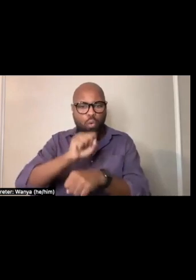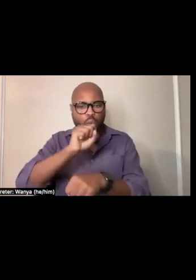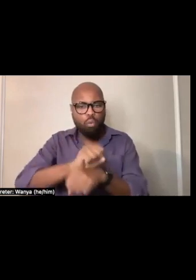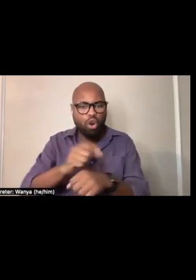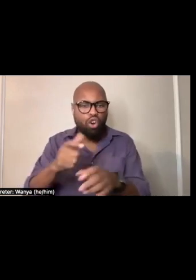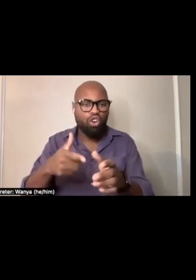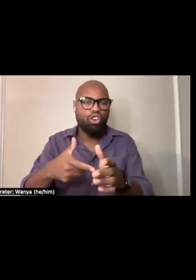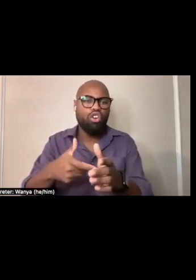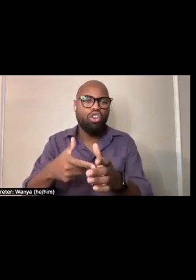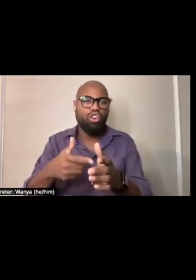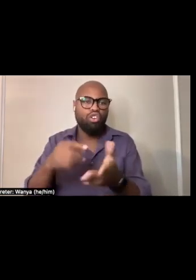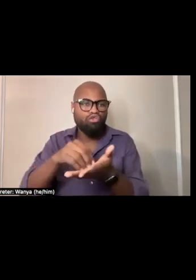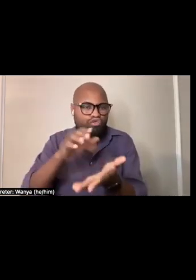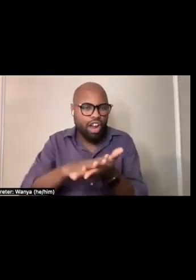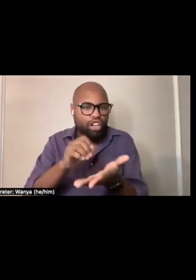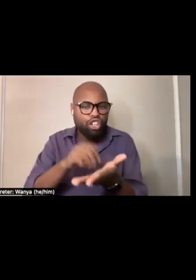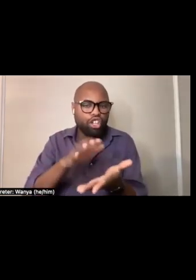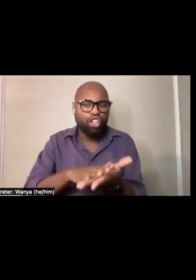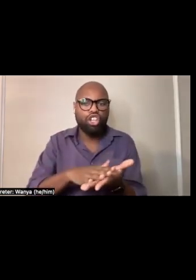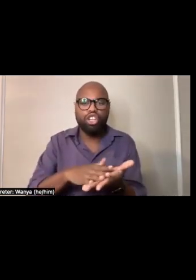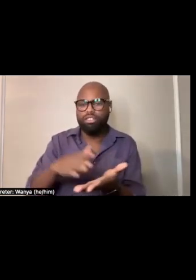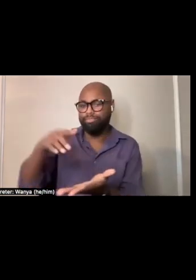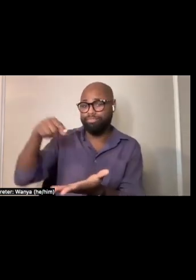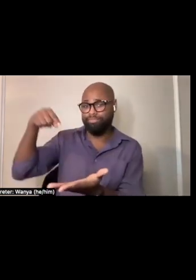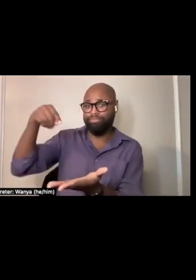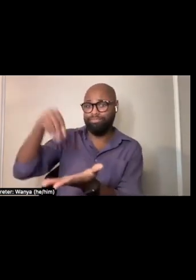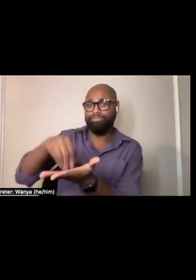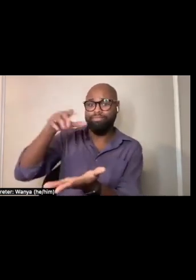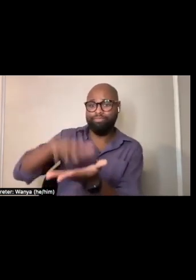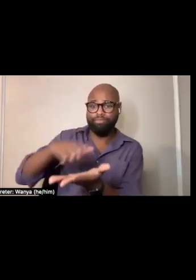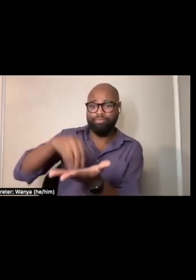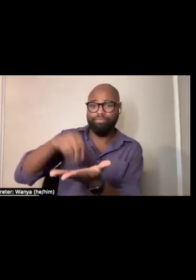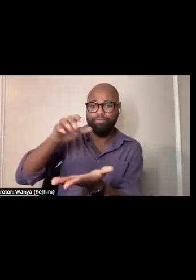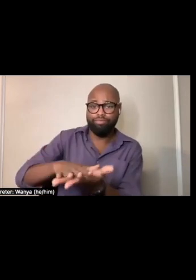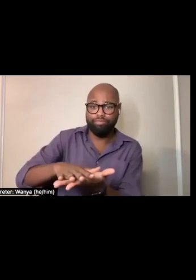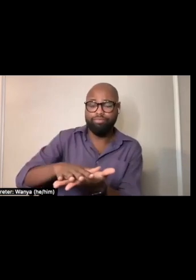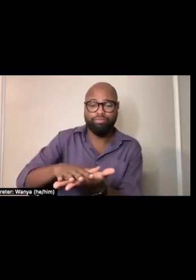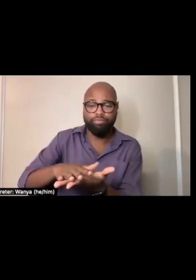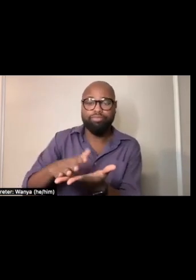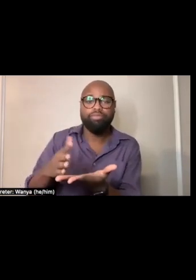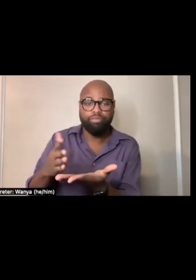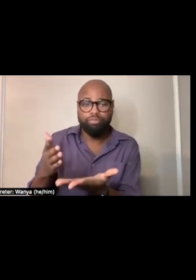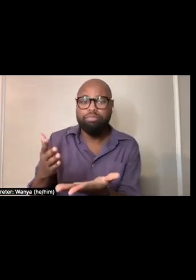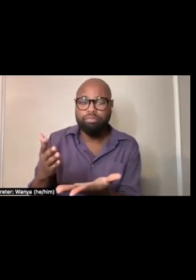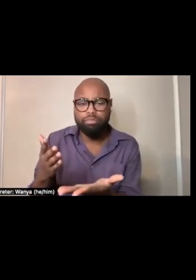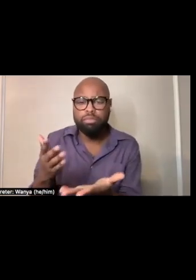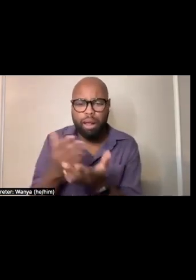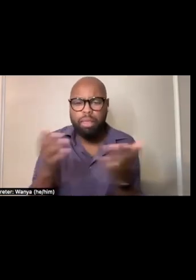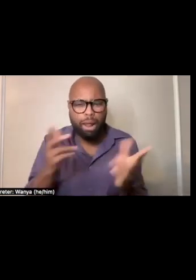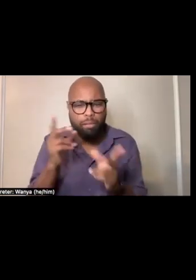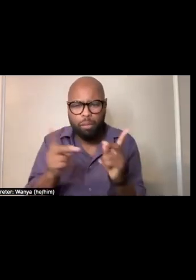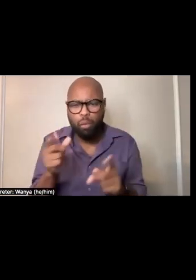documentation that very likely a lot of people are not going to have available.